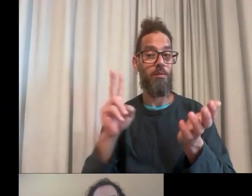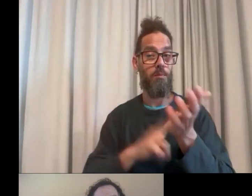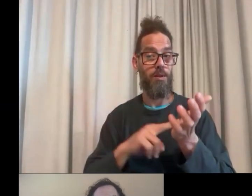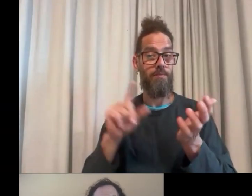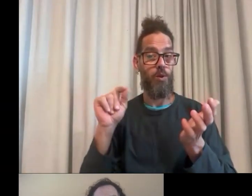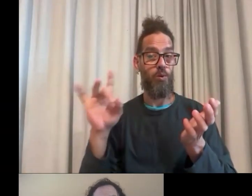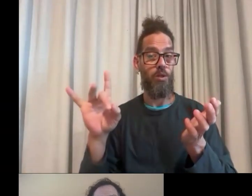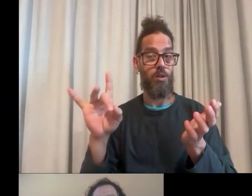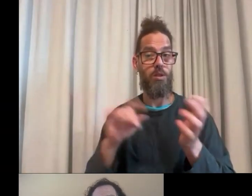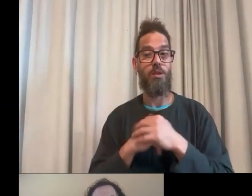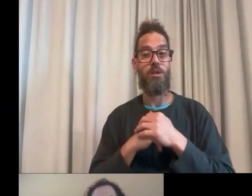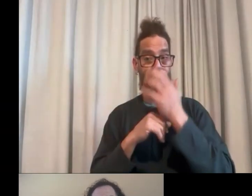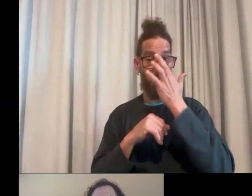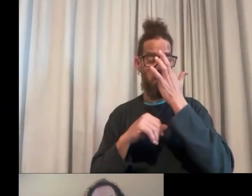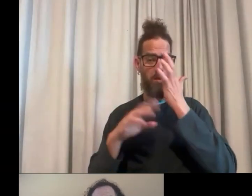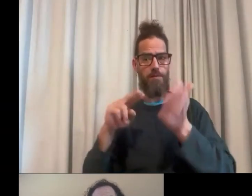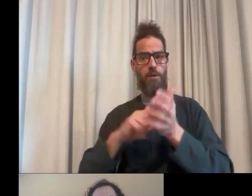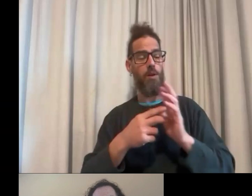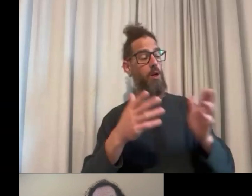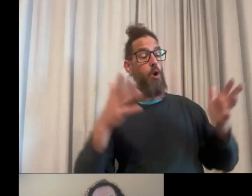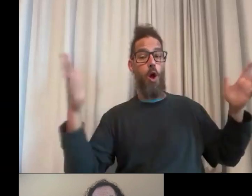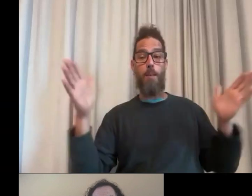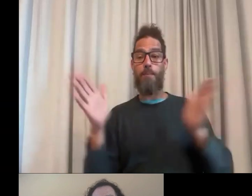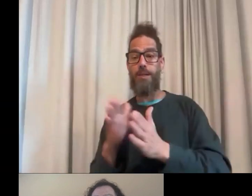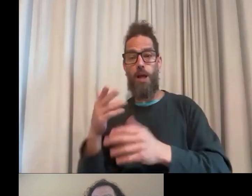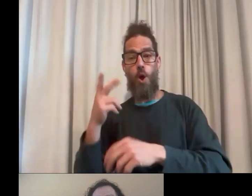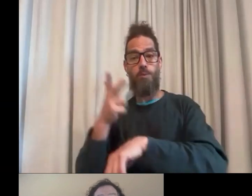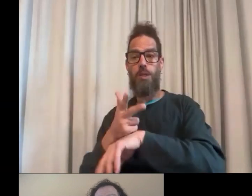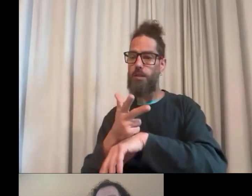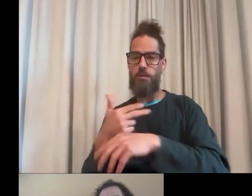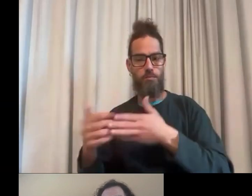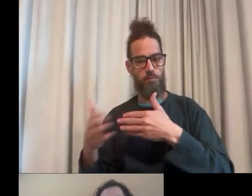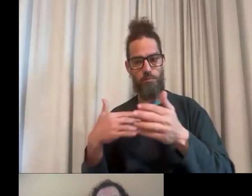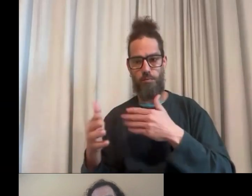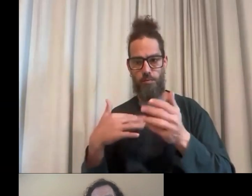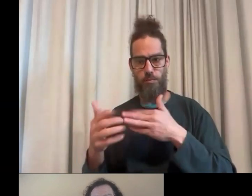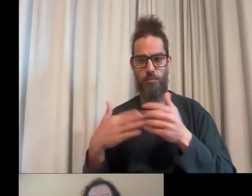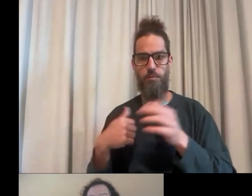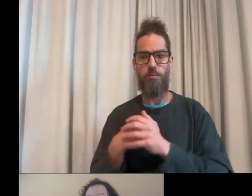And there's no deadline for mobile apps for small or medium-sized businesses.